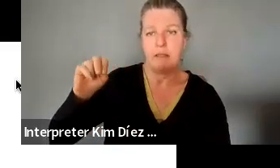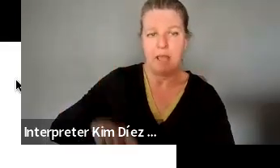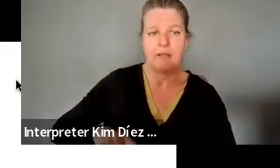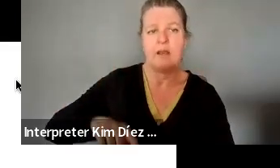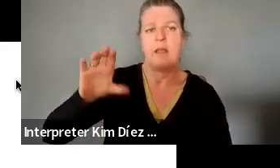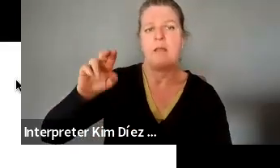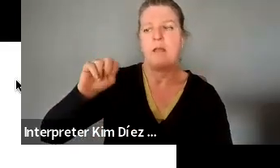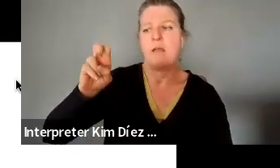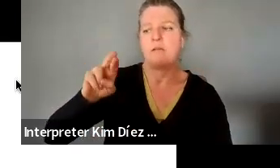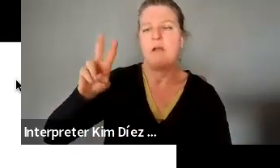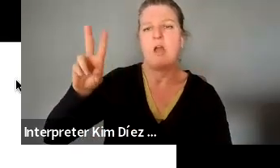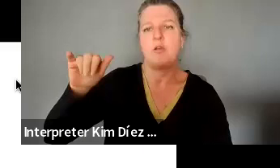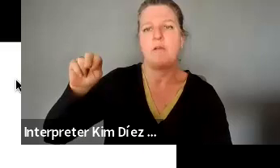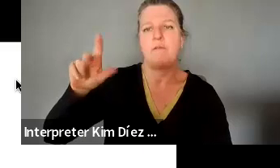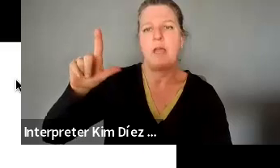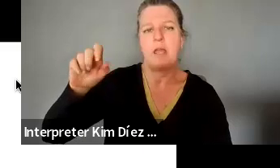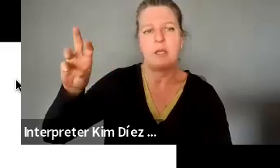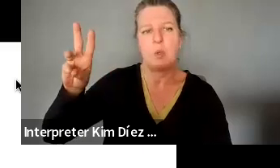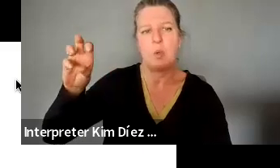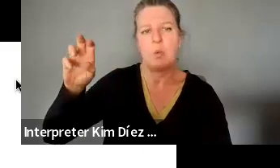who are OER specialists at College of the Canyons.